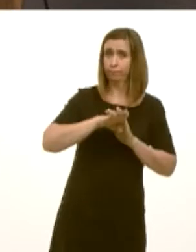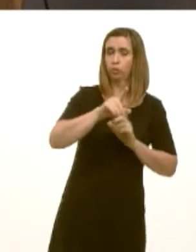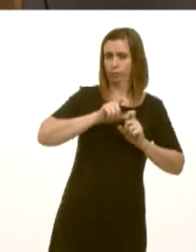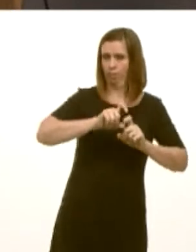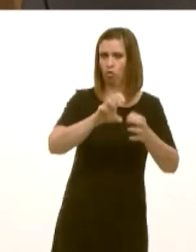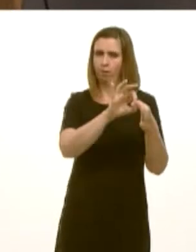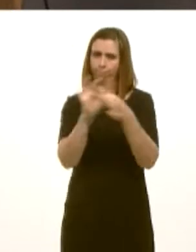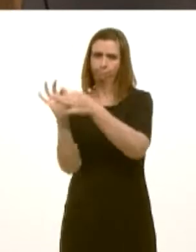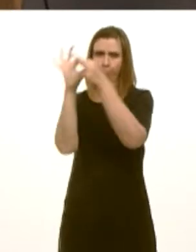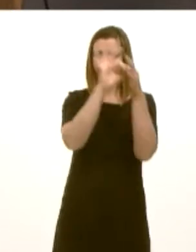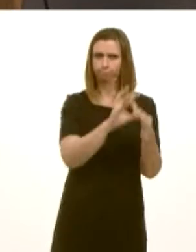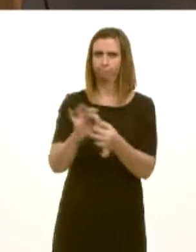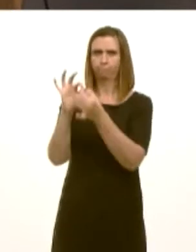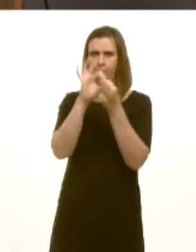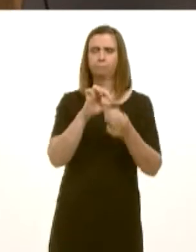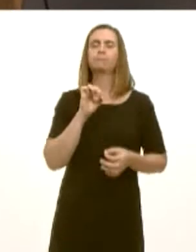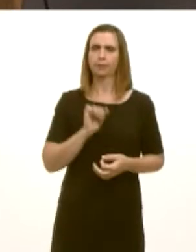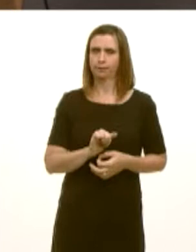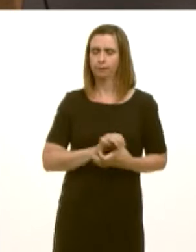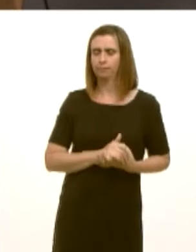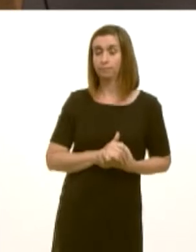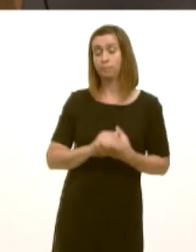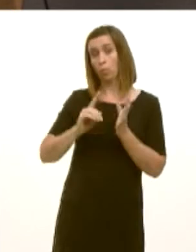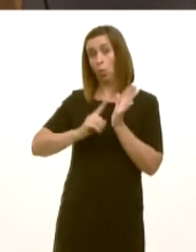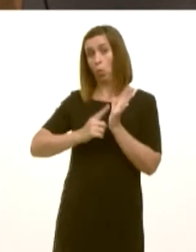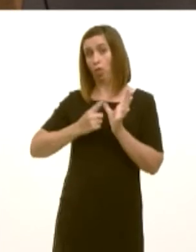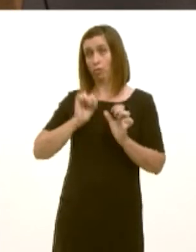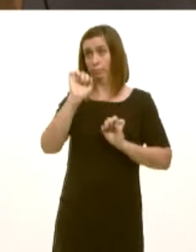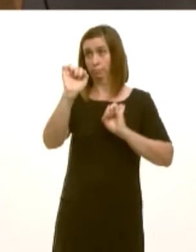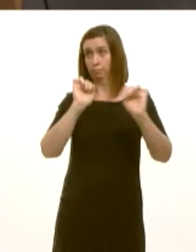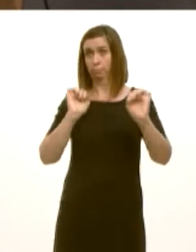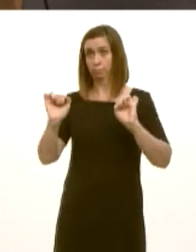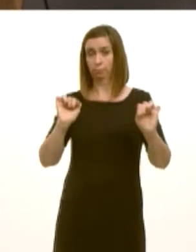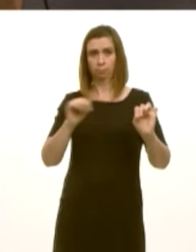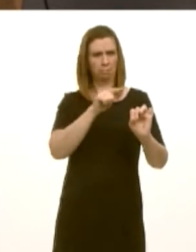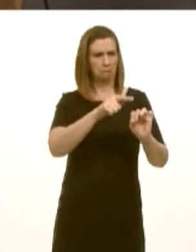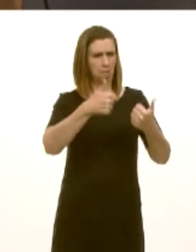We see, of course, local authorities that have been individually successful in attracting